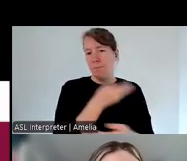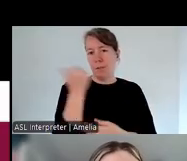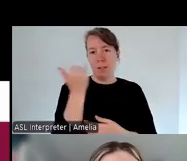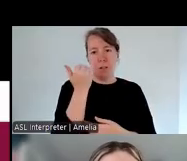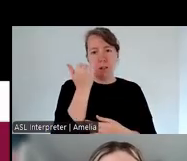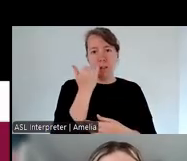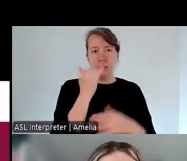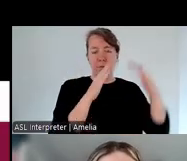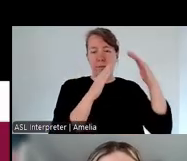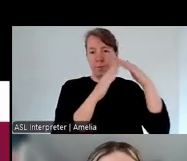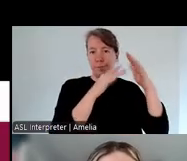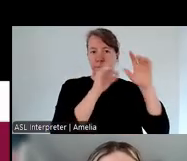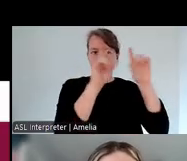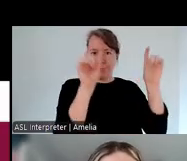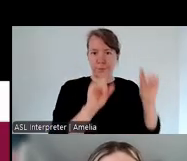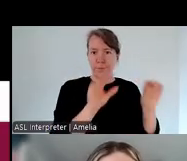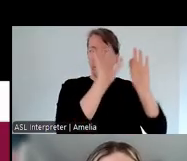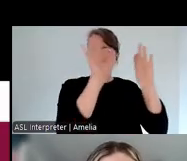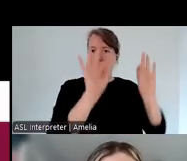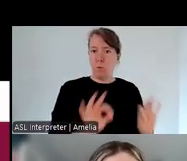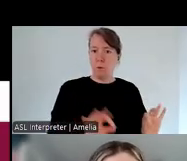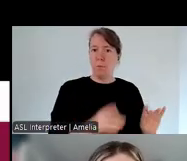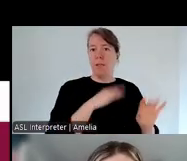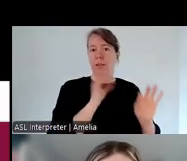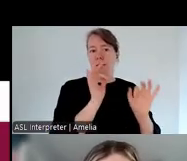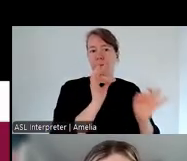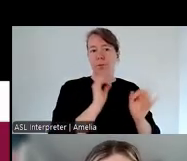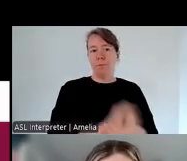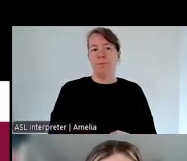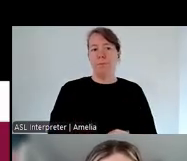Next is assistive listening systems or ALS.